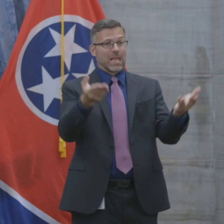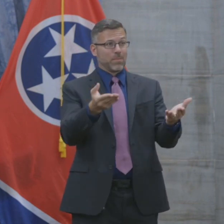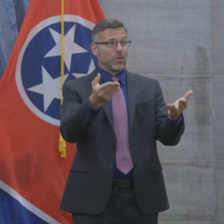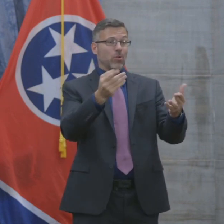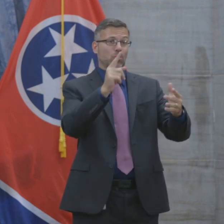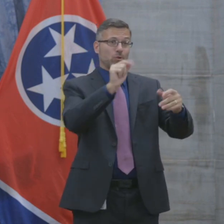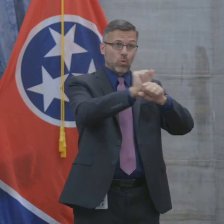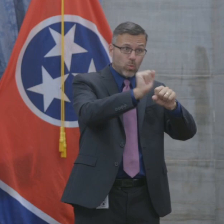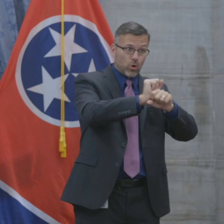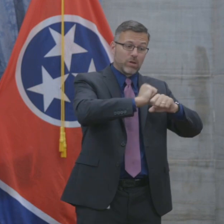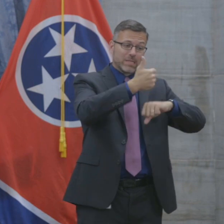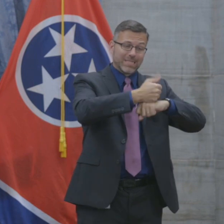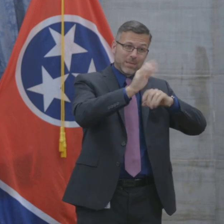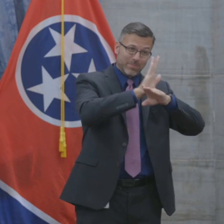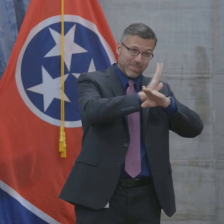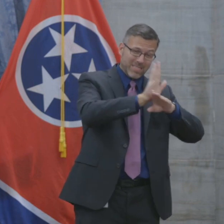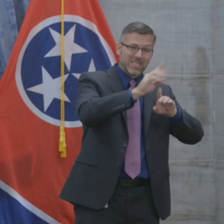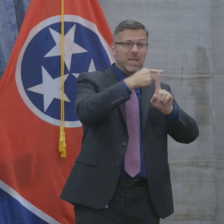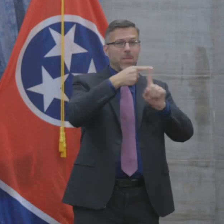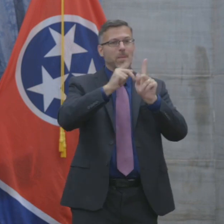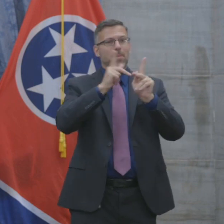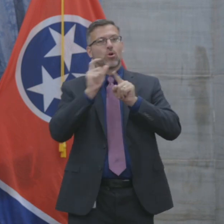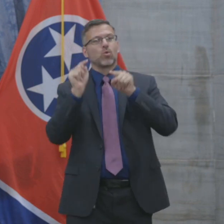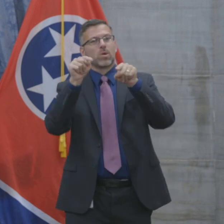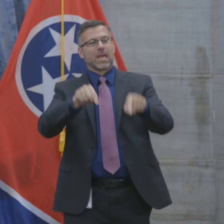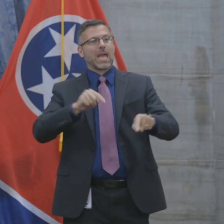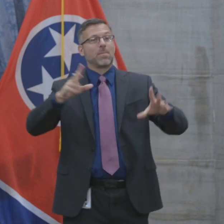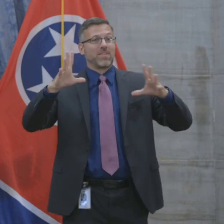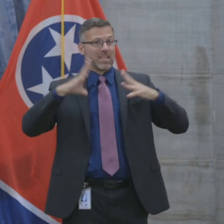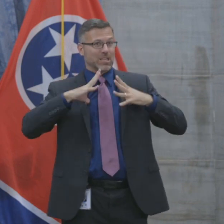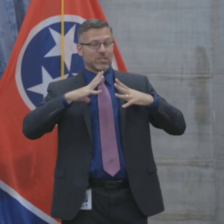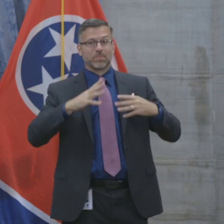what you've been doing. Wear your mask, wash your hands, stay